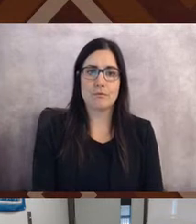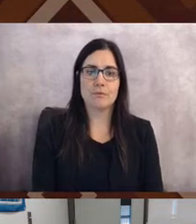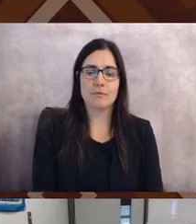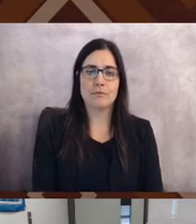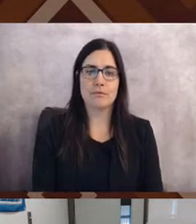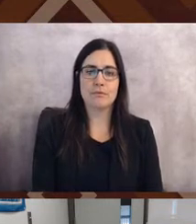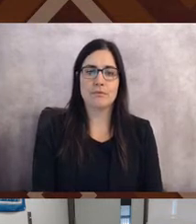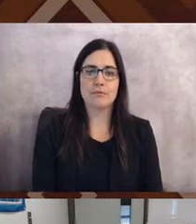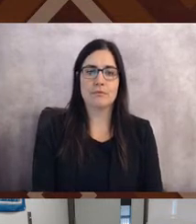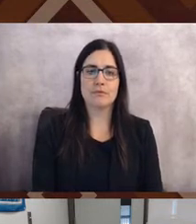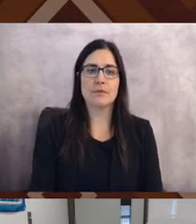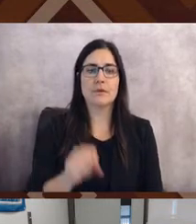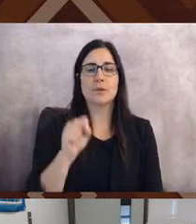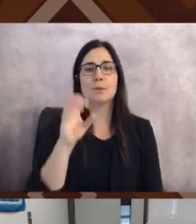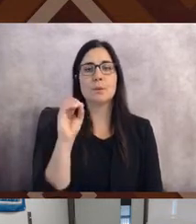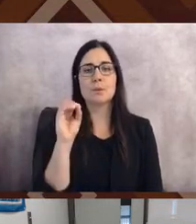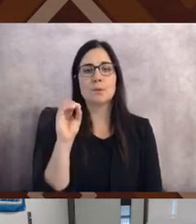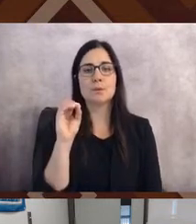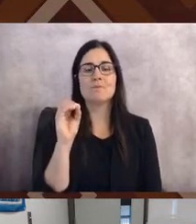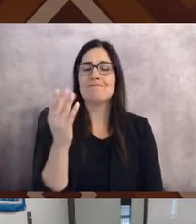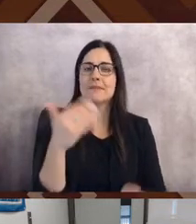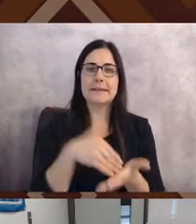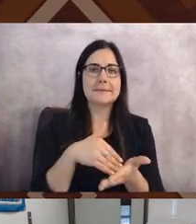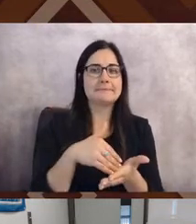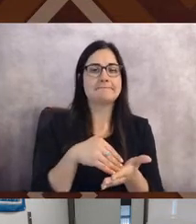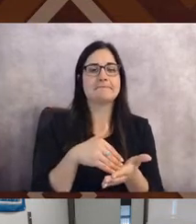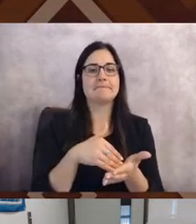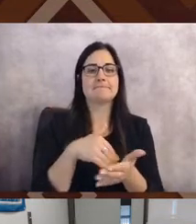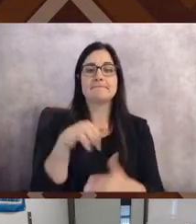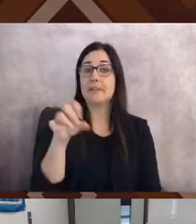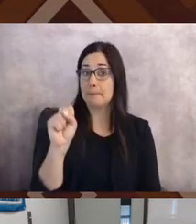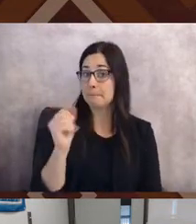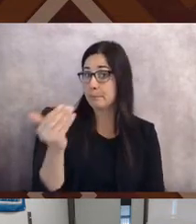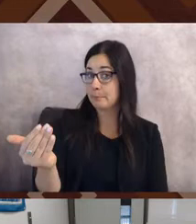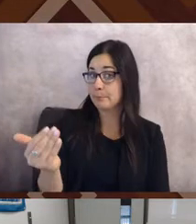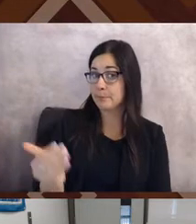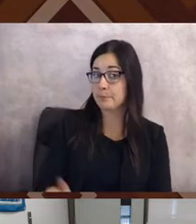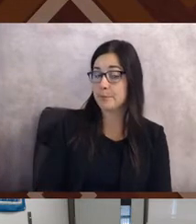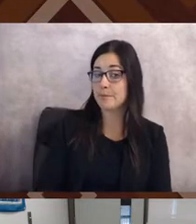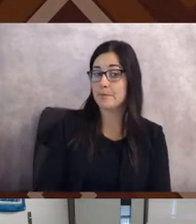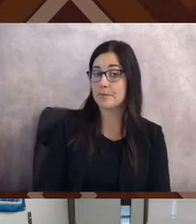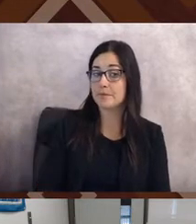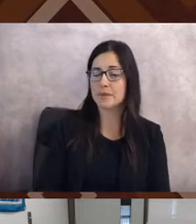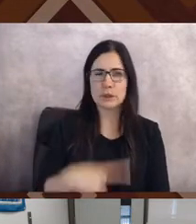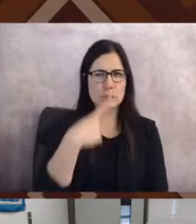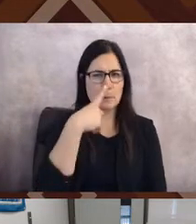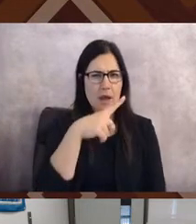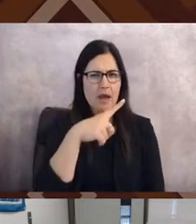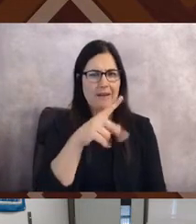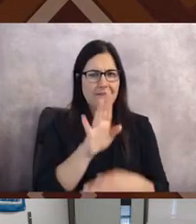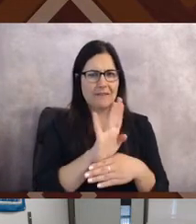So, you know, I'm not done. OK, can we watch the video before you talk about it?